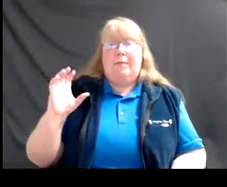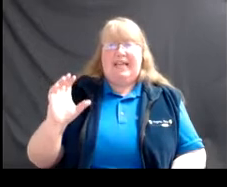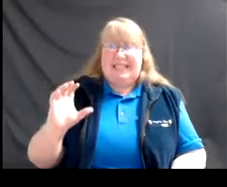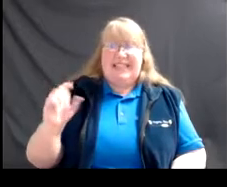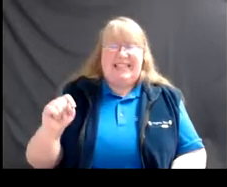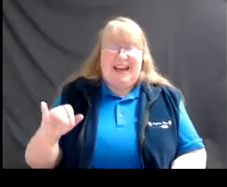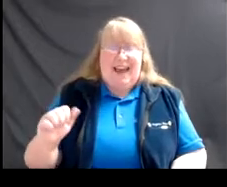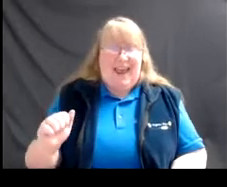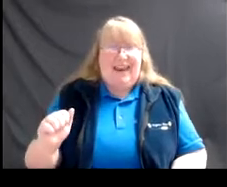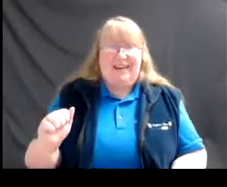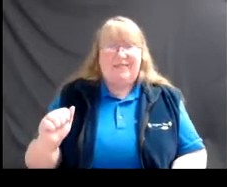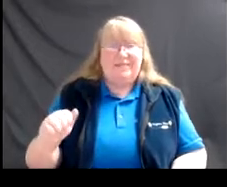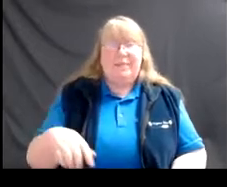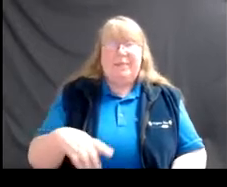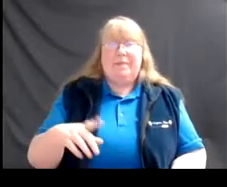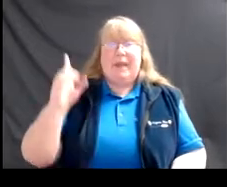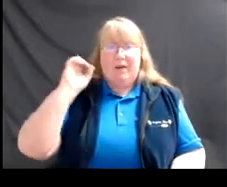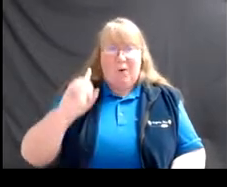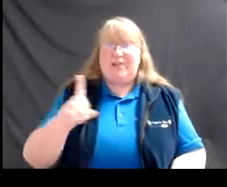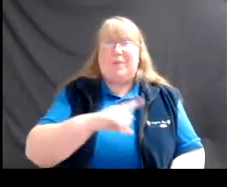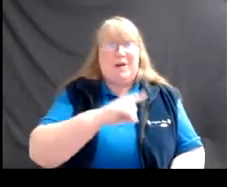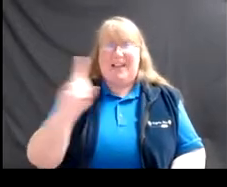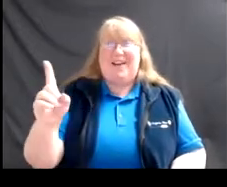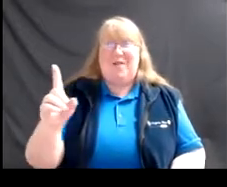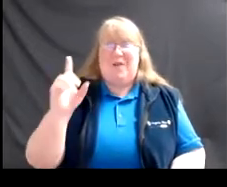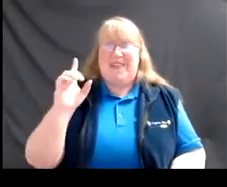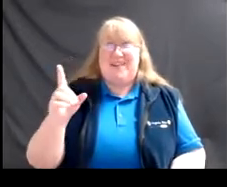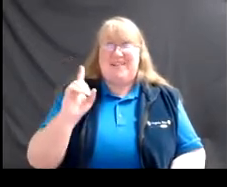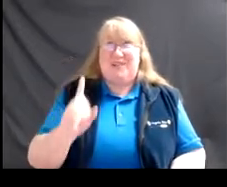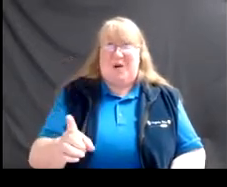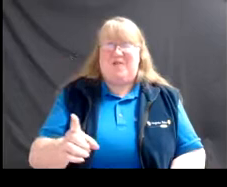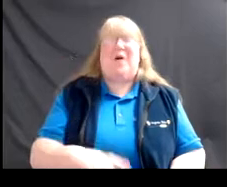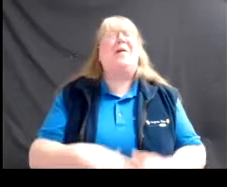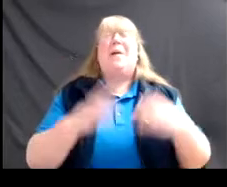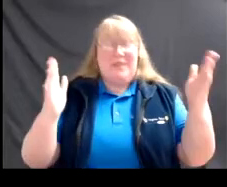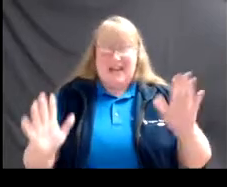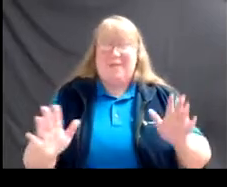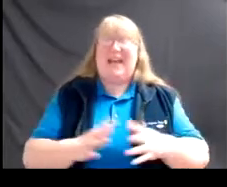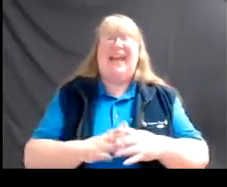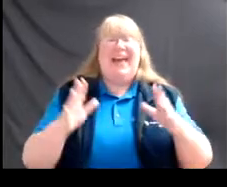by CTIA... And of course, I am going to blank on that what that is short for! But anyway,